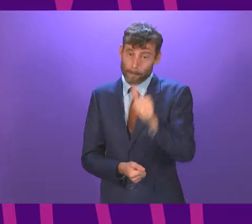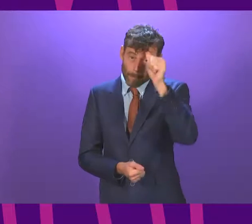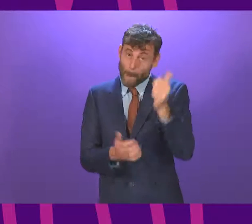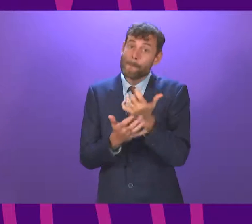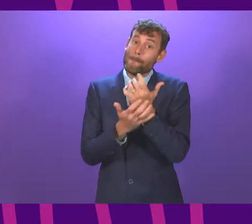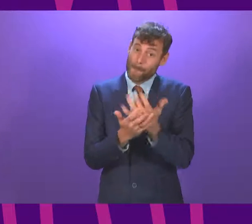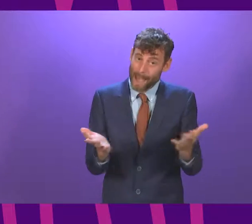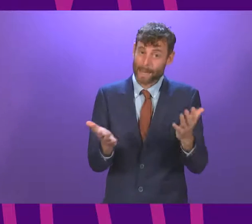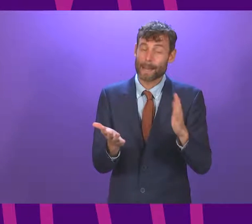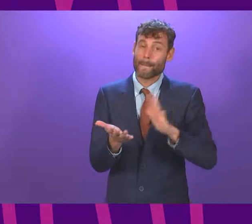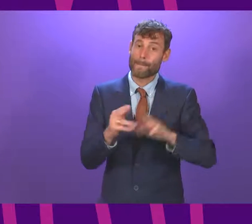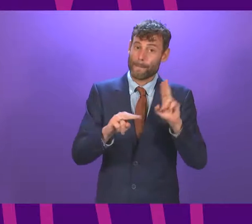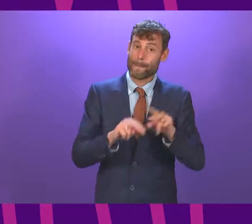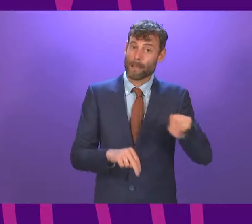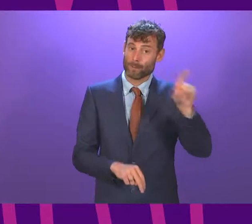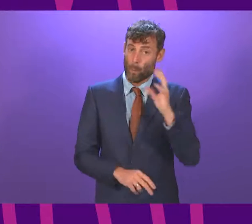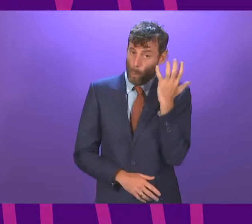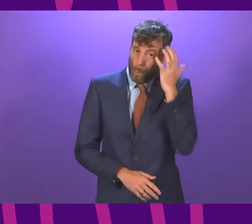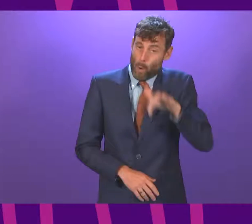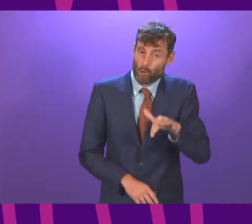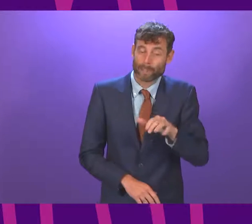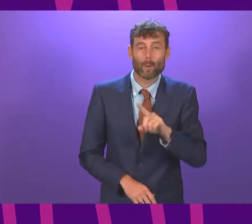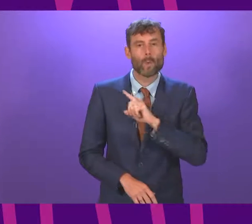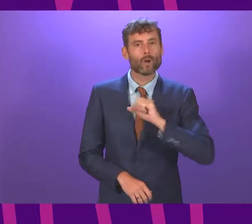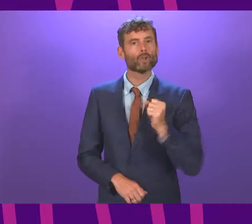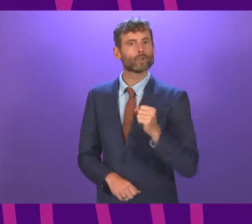the Scottish Government talks about the need for caution and the possibility of a reverse